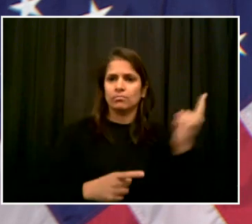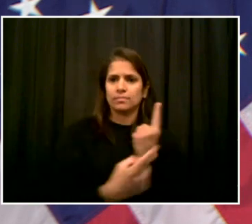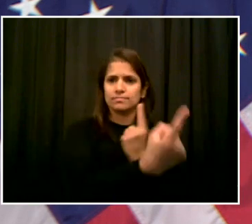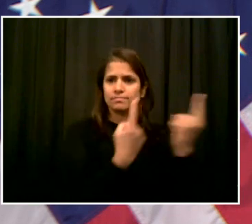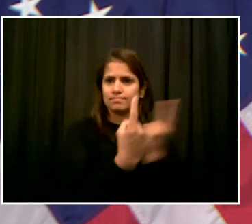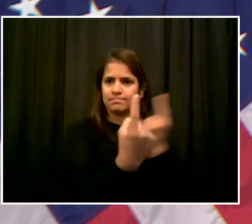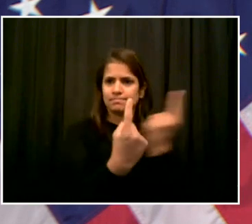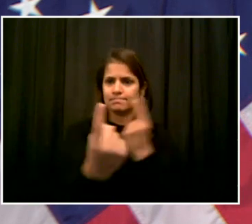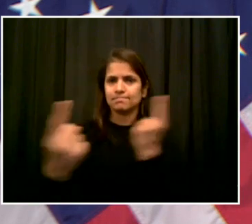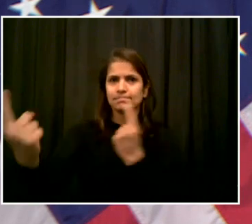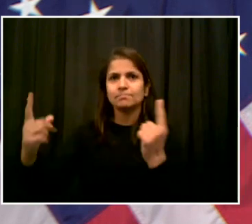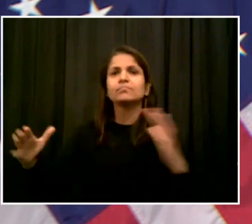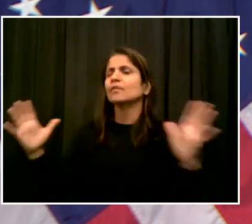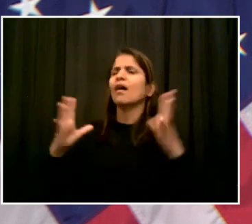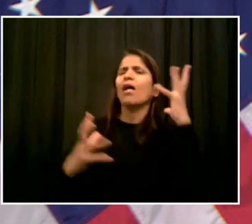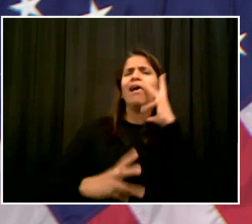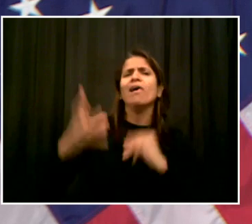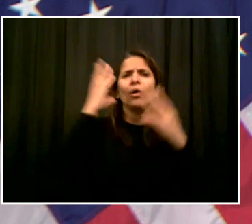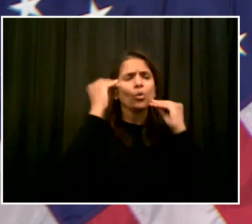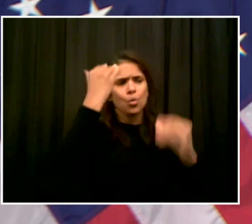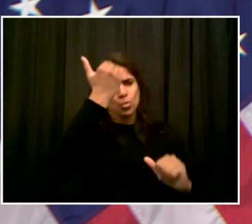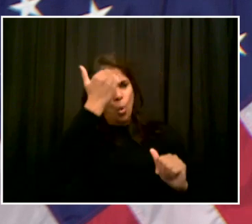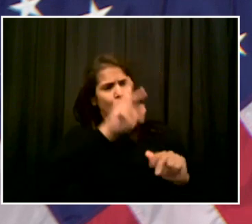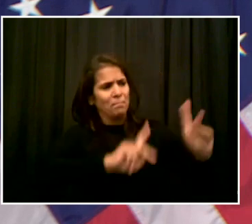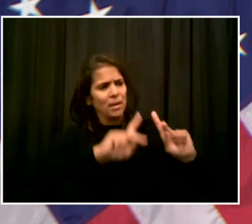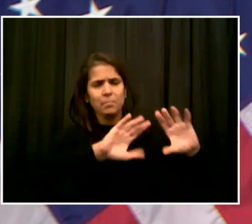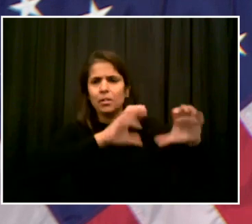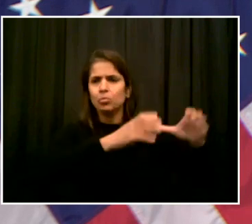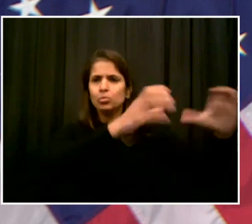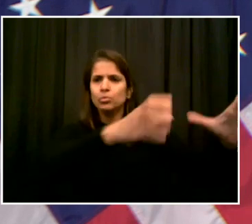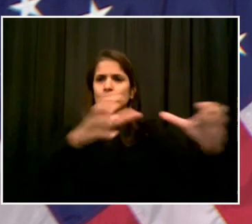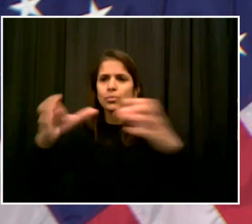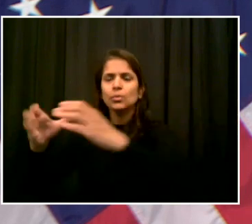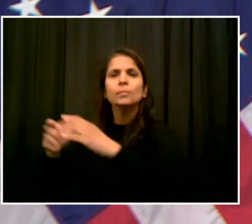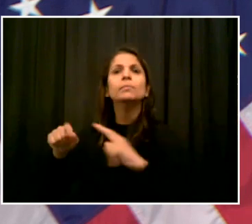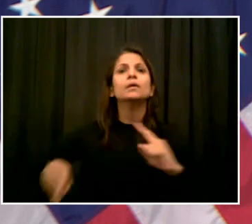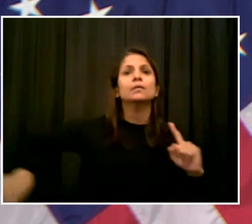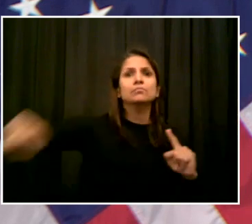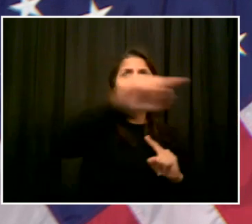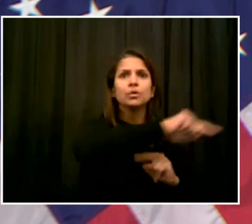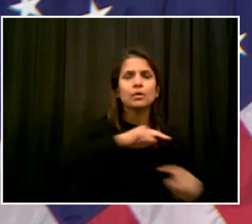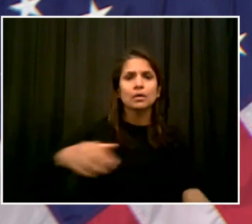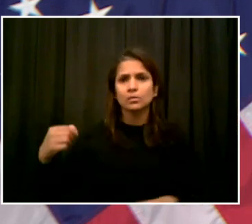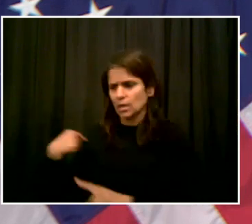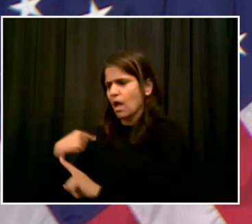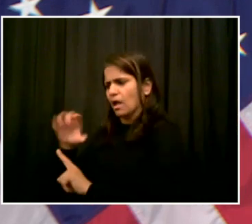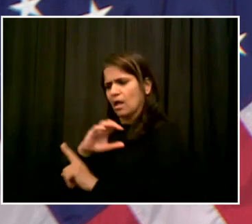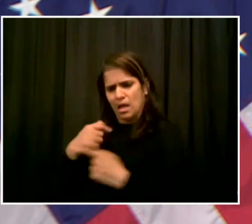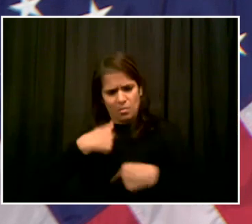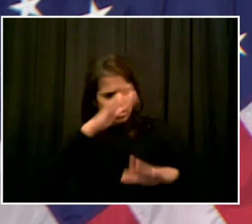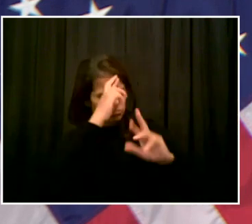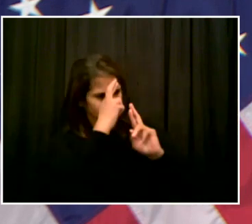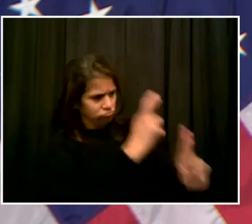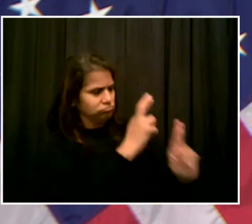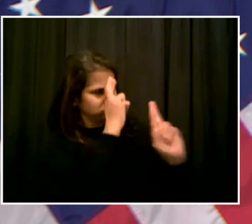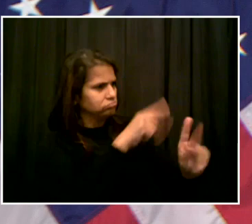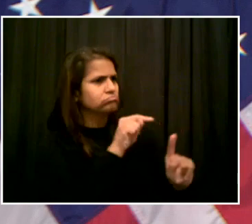ESET V DAYS AND I THANK YOU FOR ALL OF THAT. WHETHER IT IS PEOPLE VOICING COCNERSN WENPEOPLE